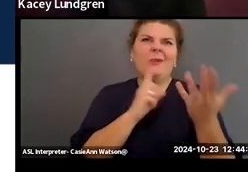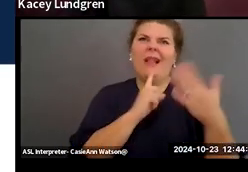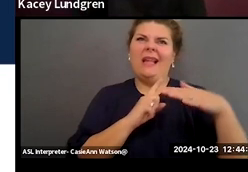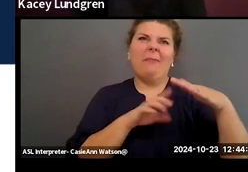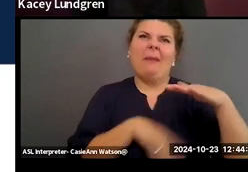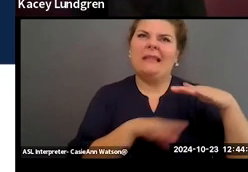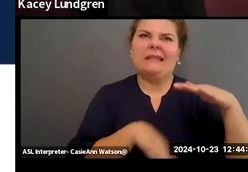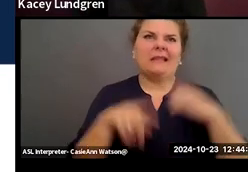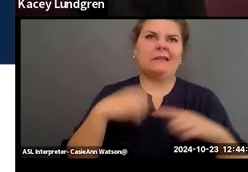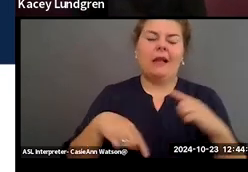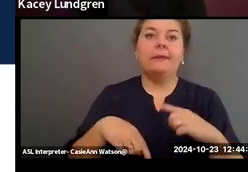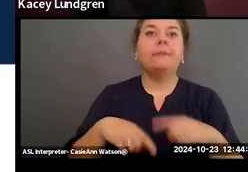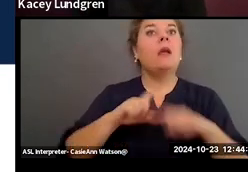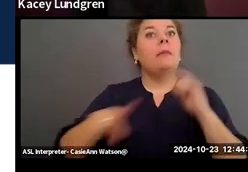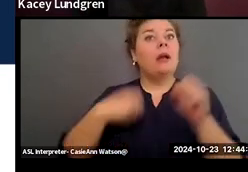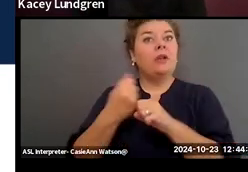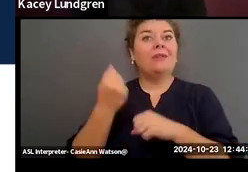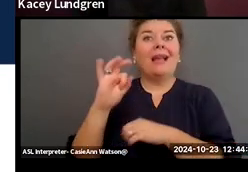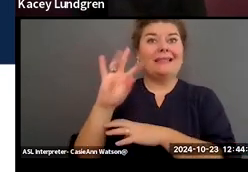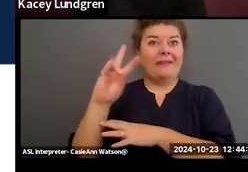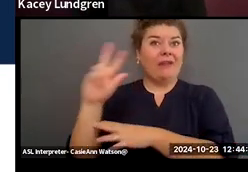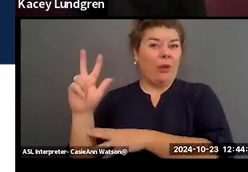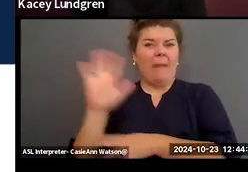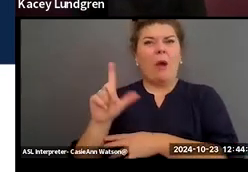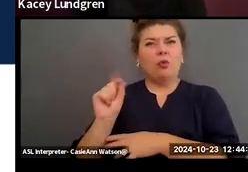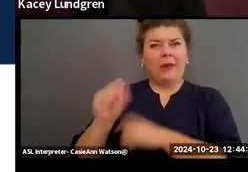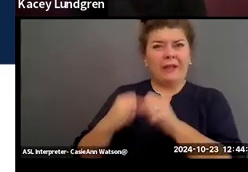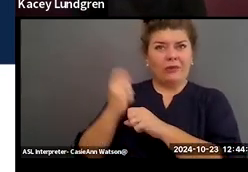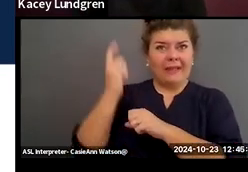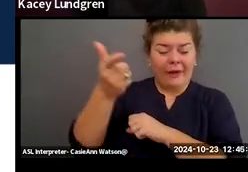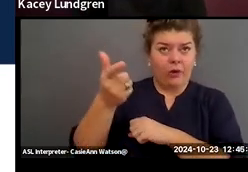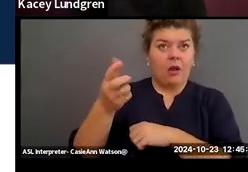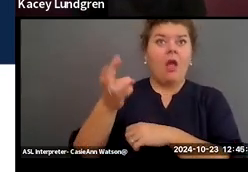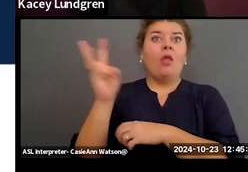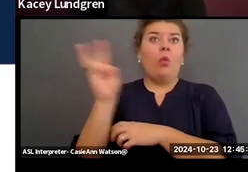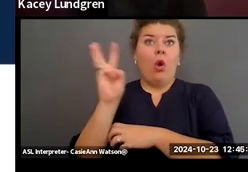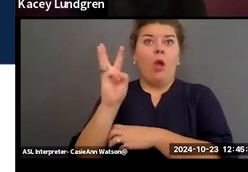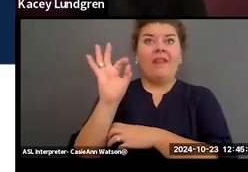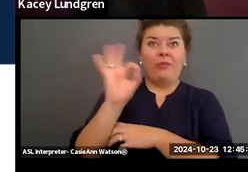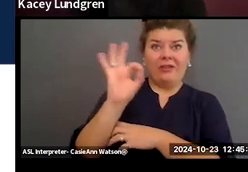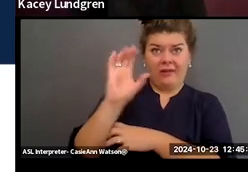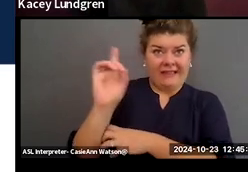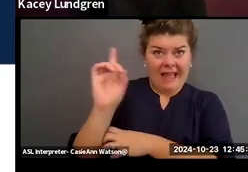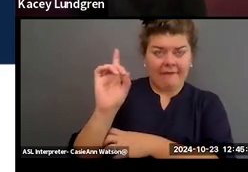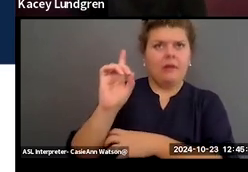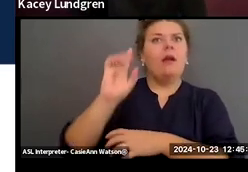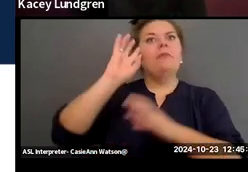In 1973, almost 20 years later, the World Federation of the Deaf published a standardized vocabulary,